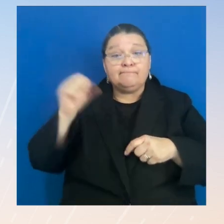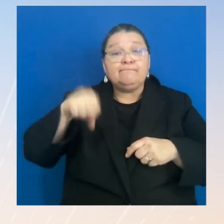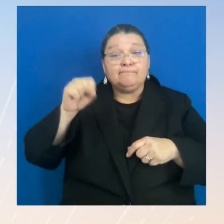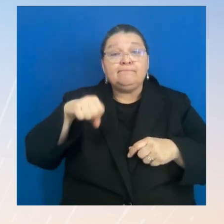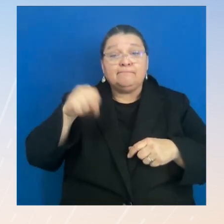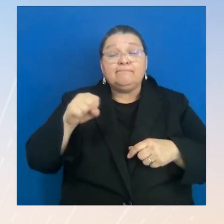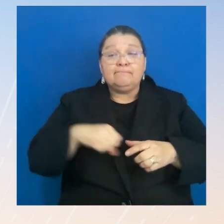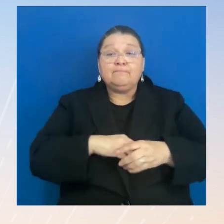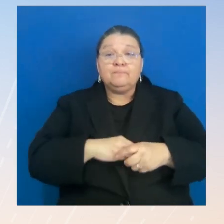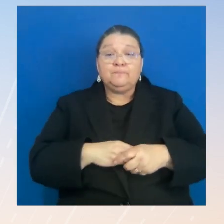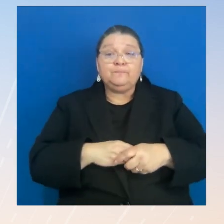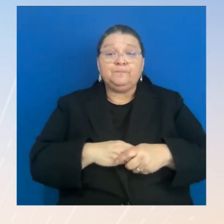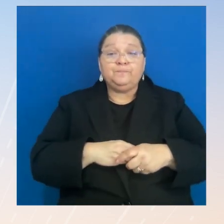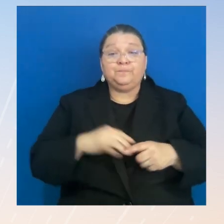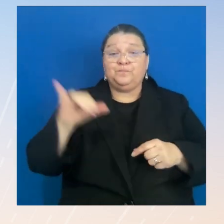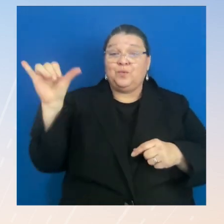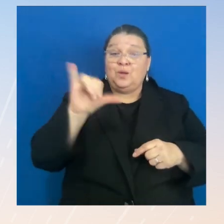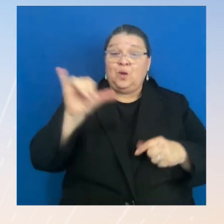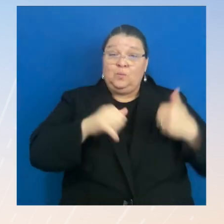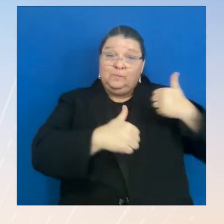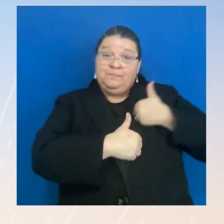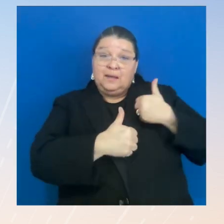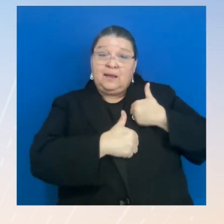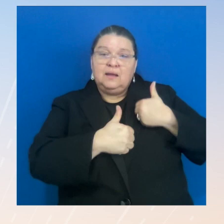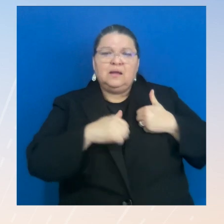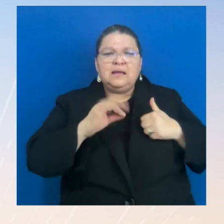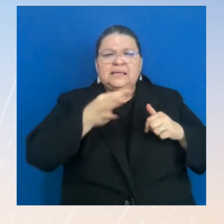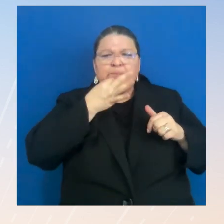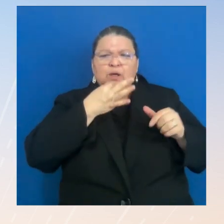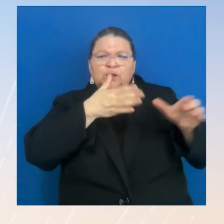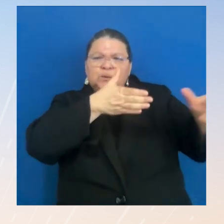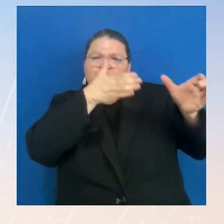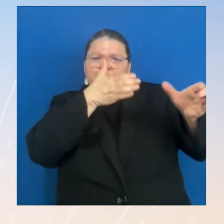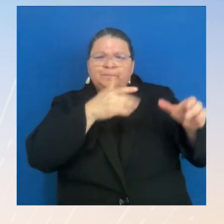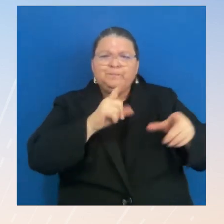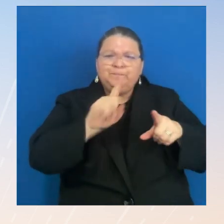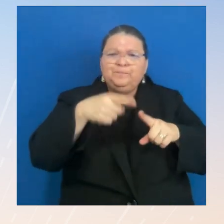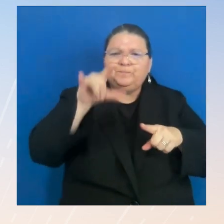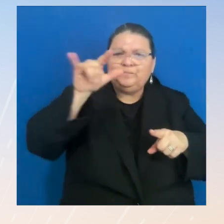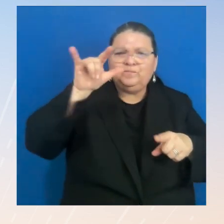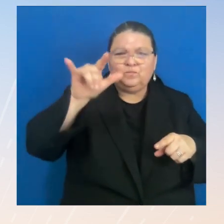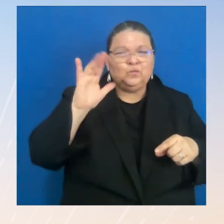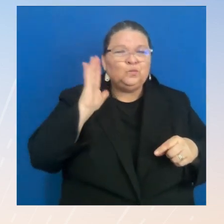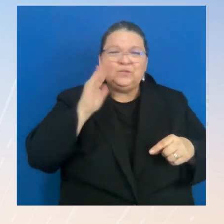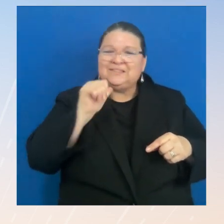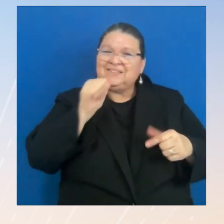is not likely to significantly change the effectiveness of the Ukrainian Air Force relative to Russian capabilities.